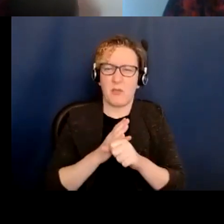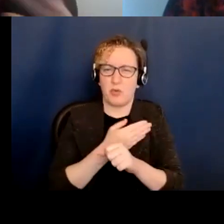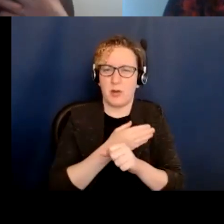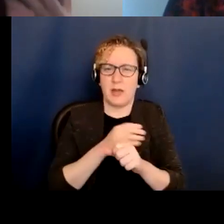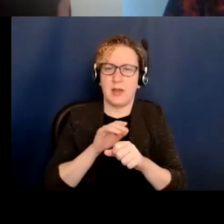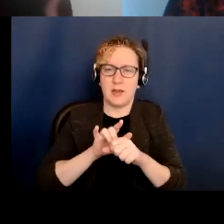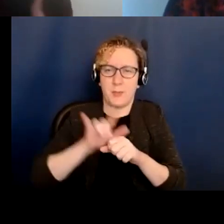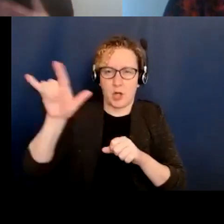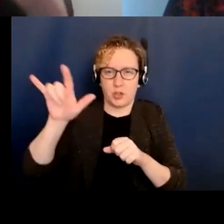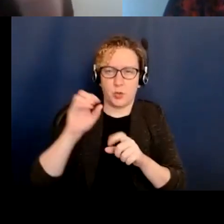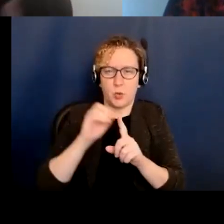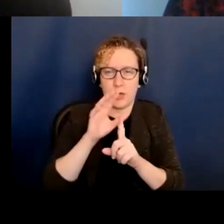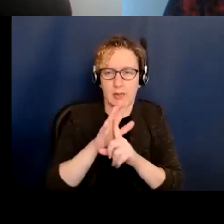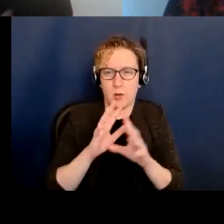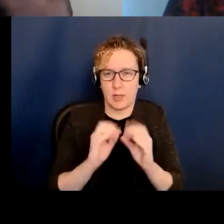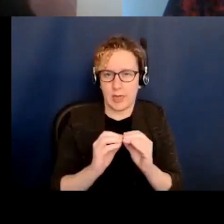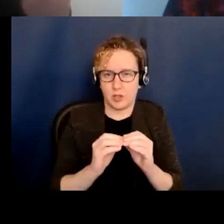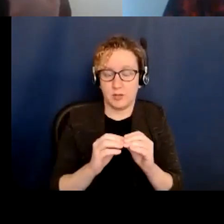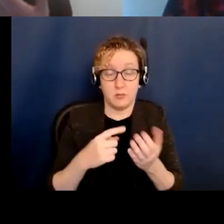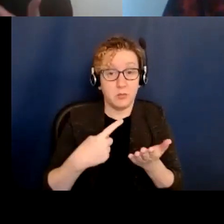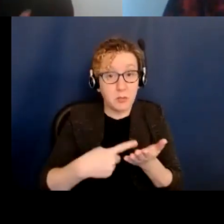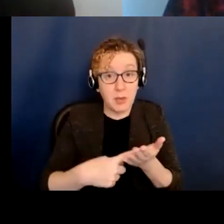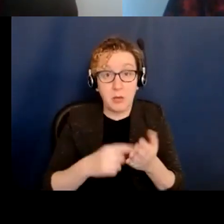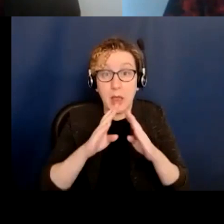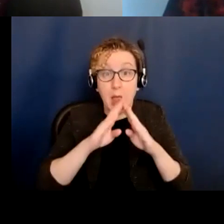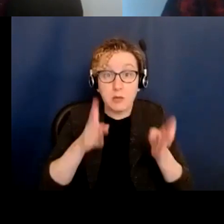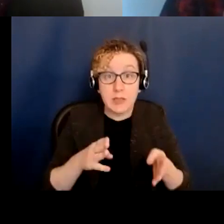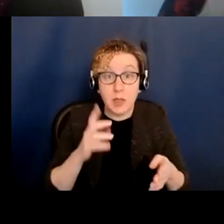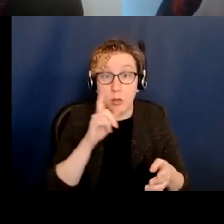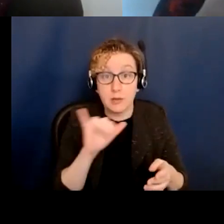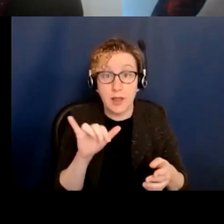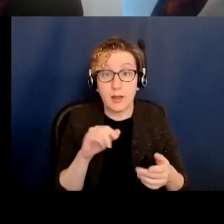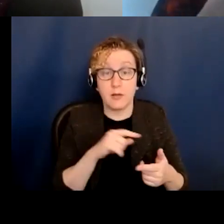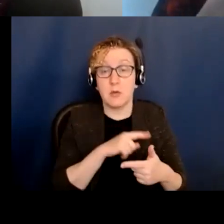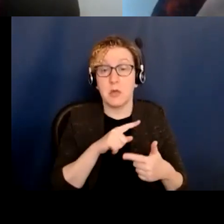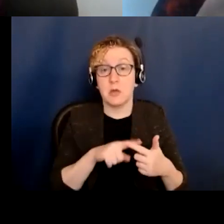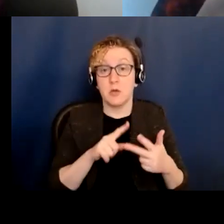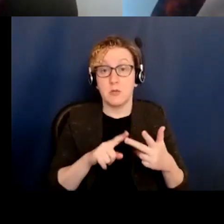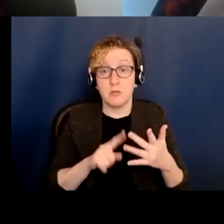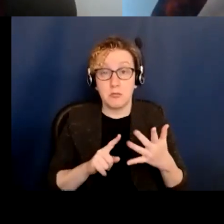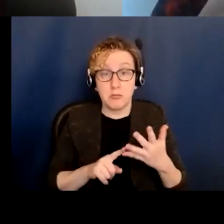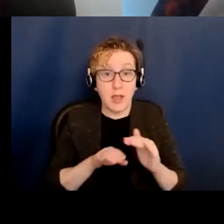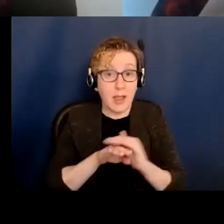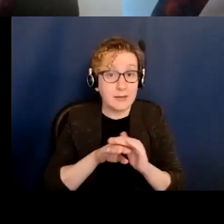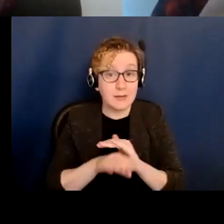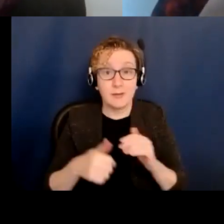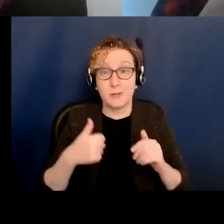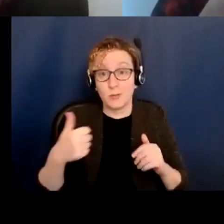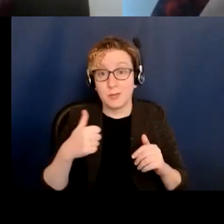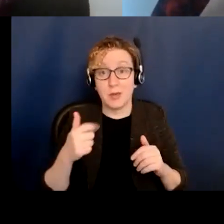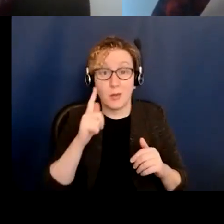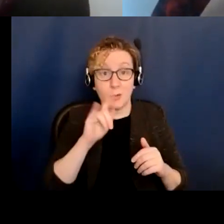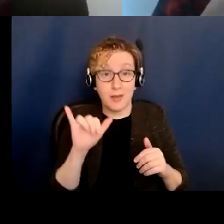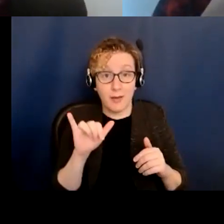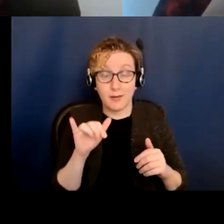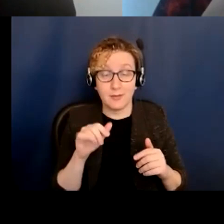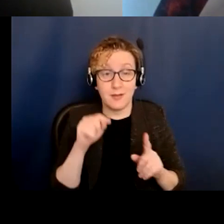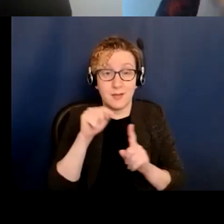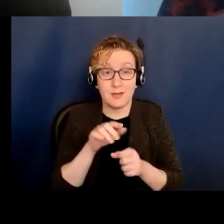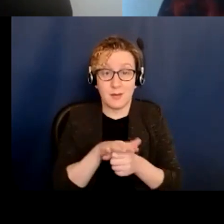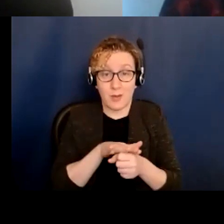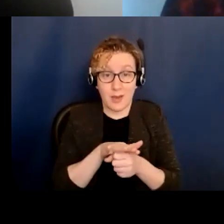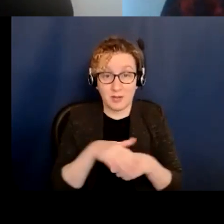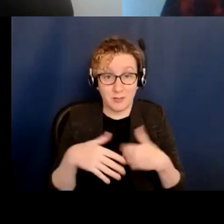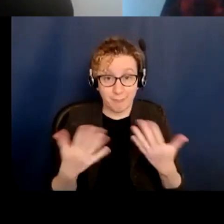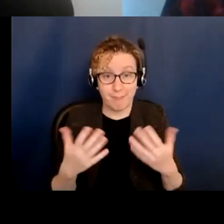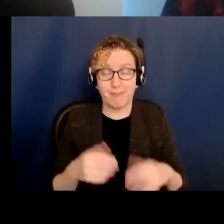student about what is the housing like, what is excess or transportation like in this location?